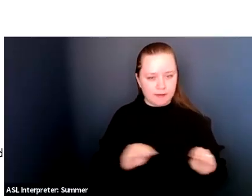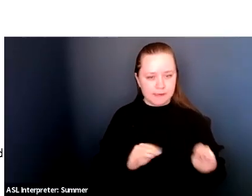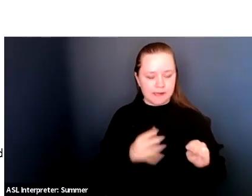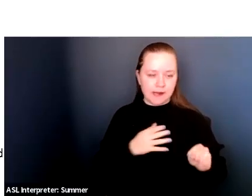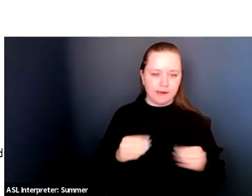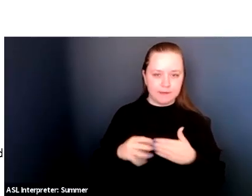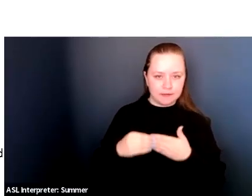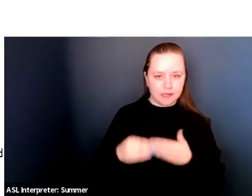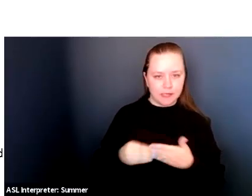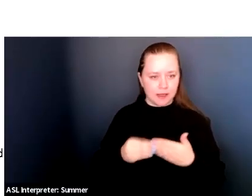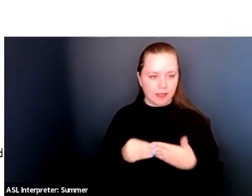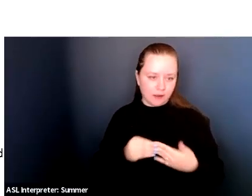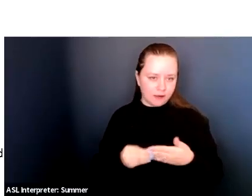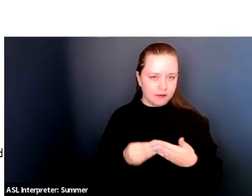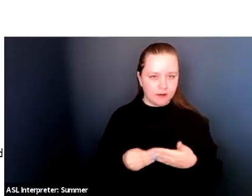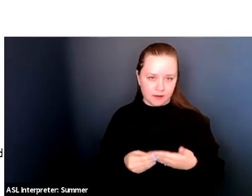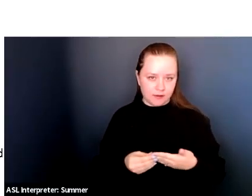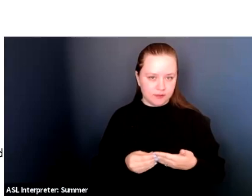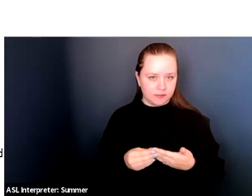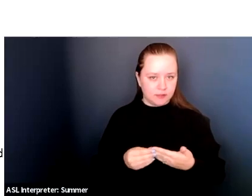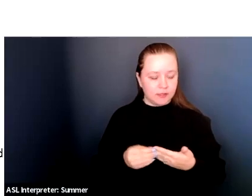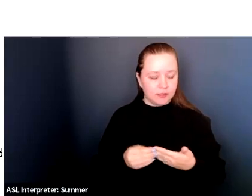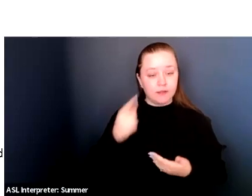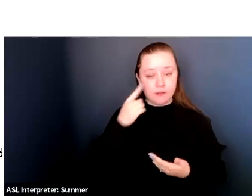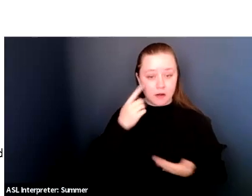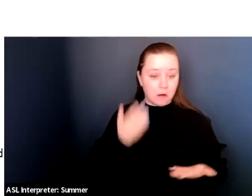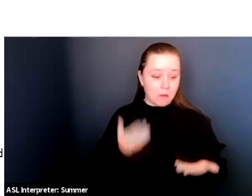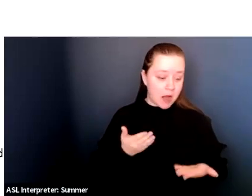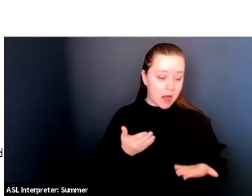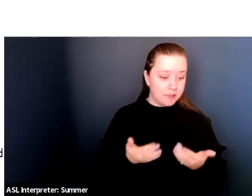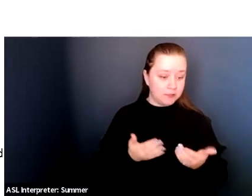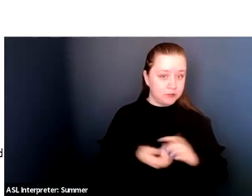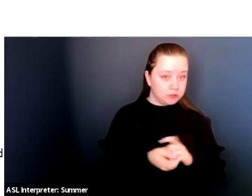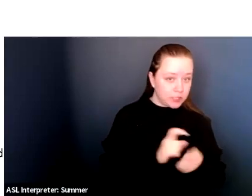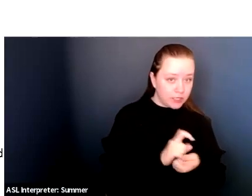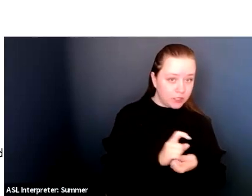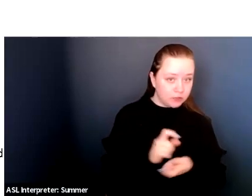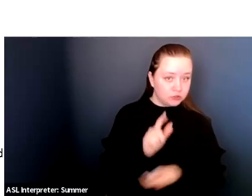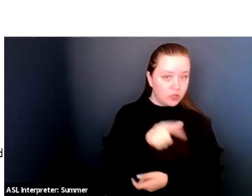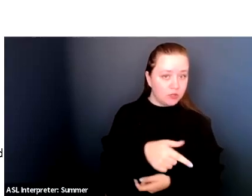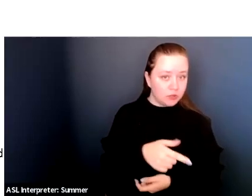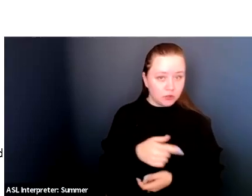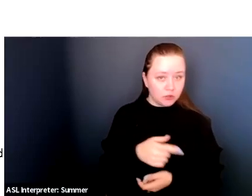thinking about how that may change or be different and how that maybe we start to think about a little bit about